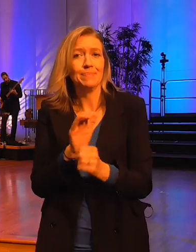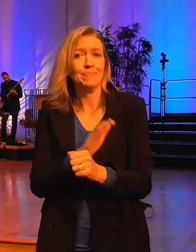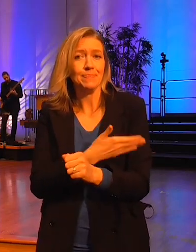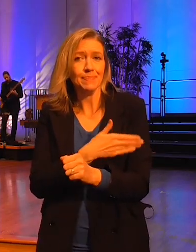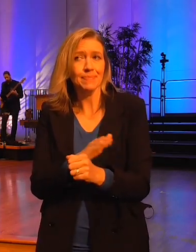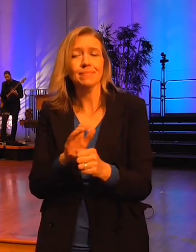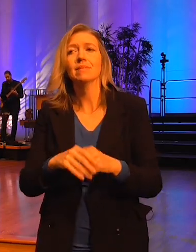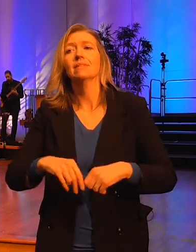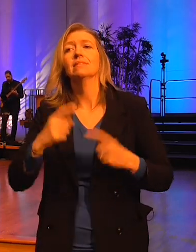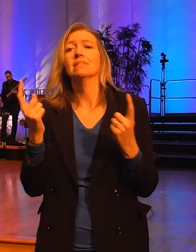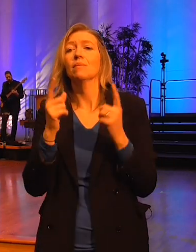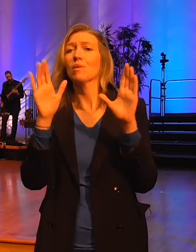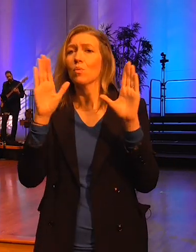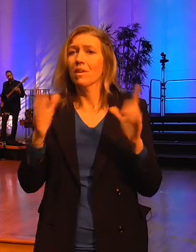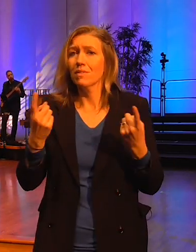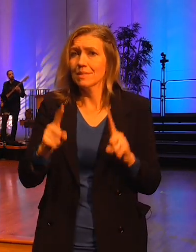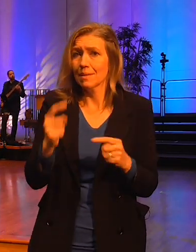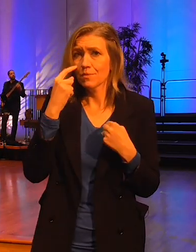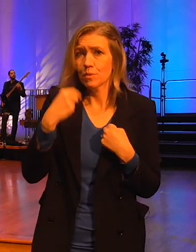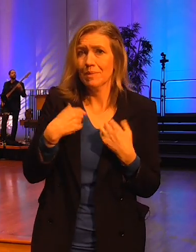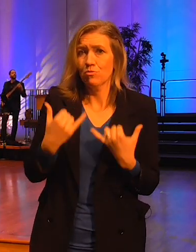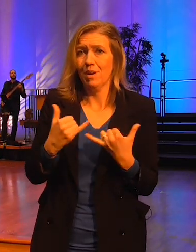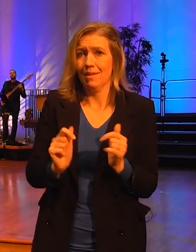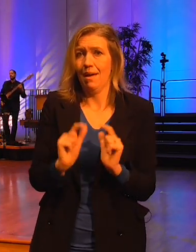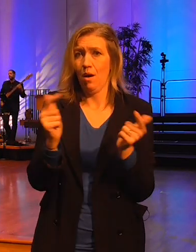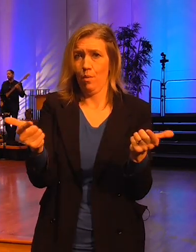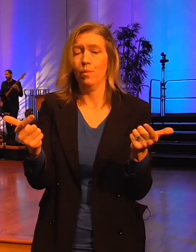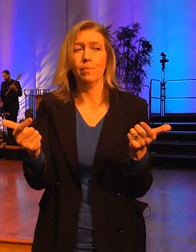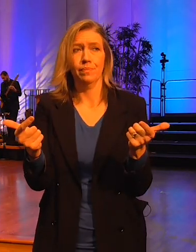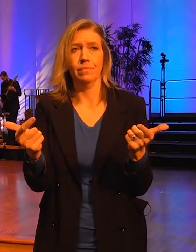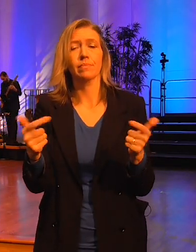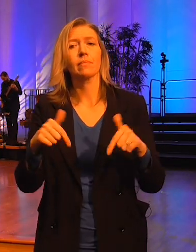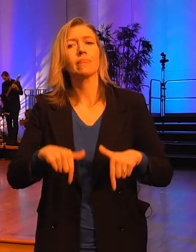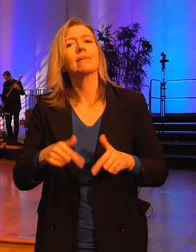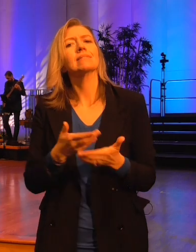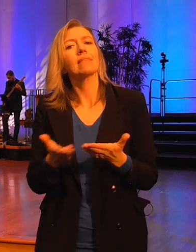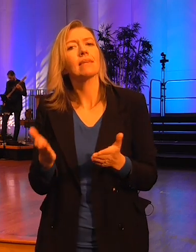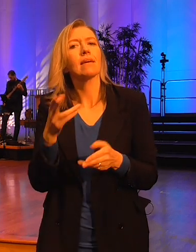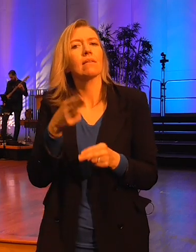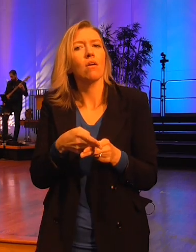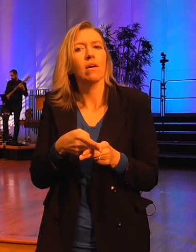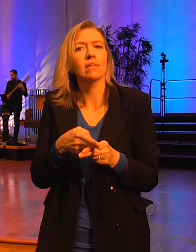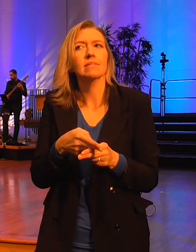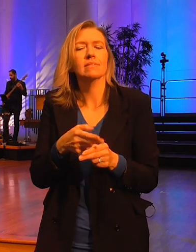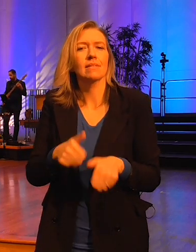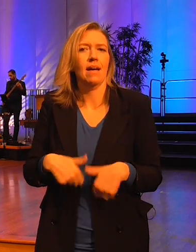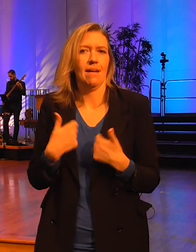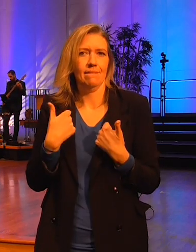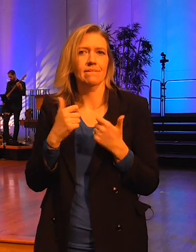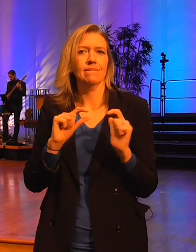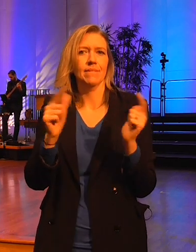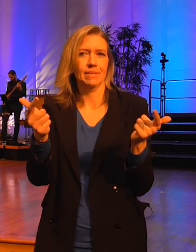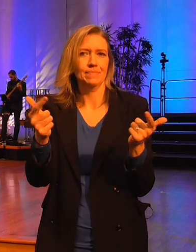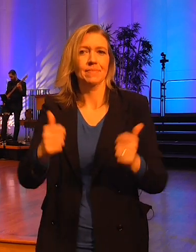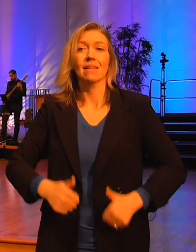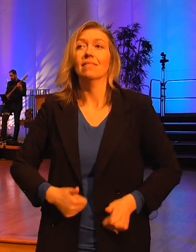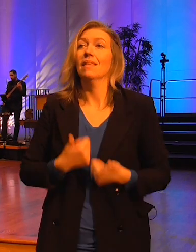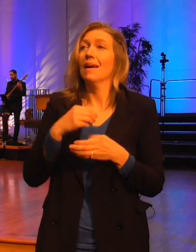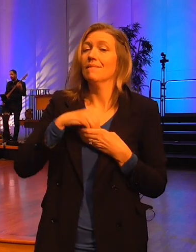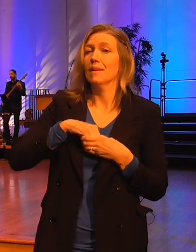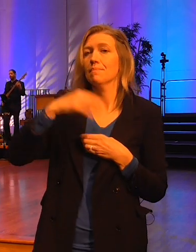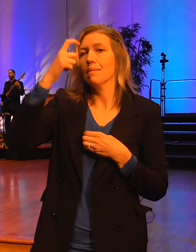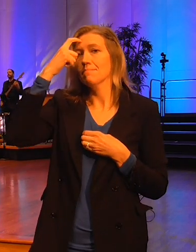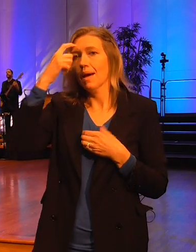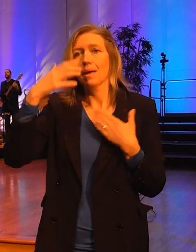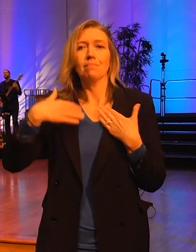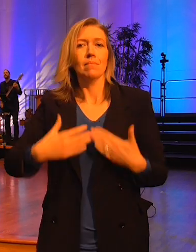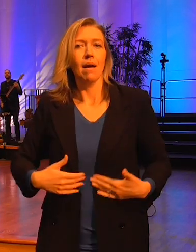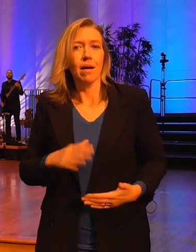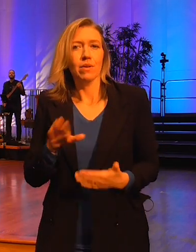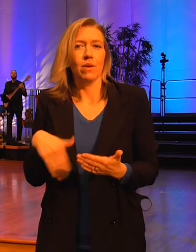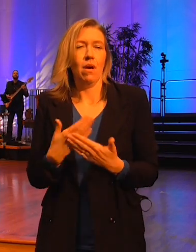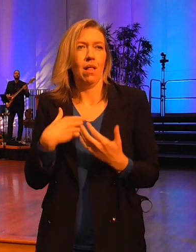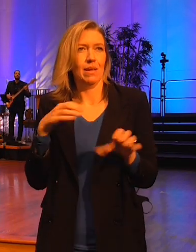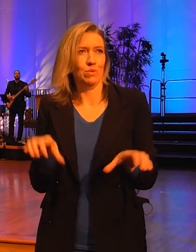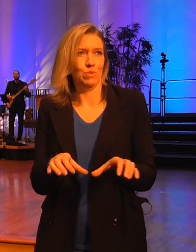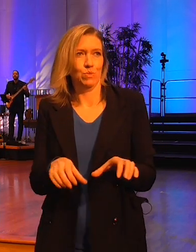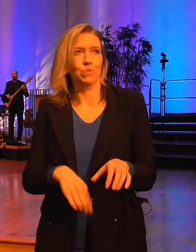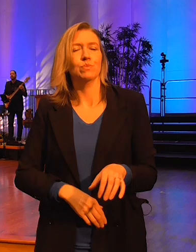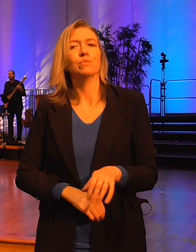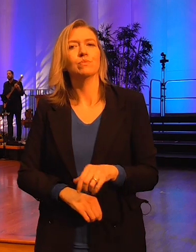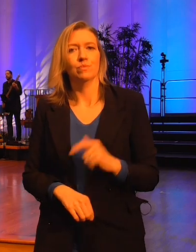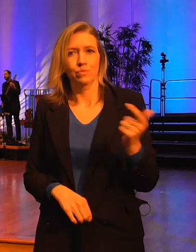to me right now it is this thing called life life in my mind body and all that I do all that I I